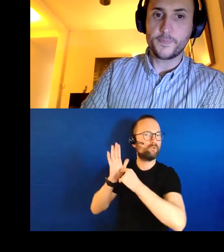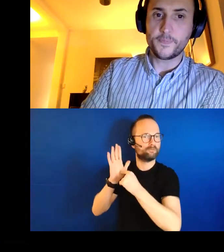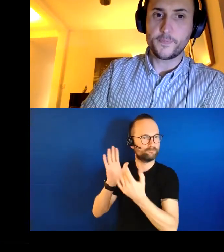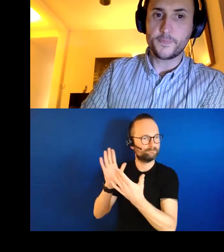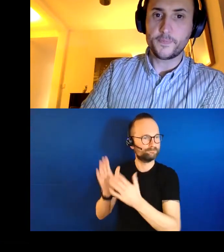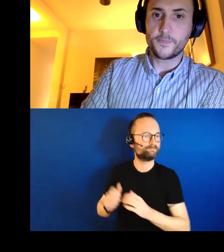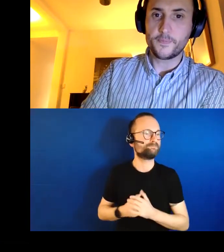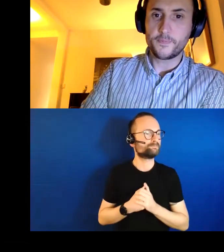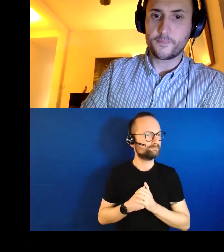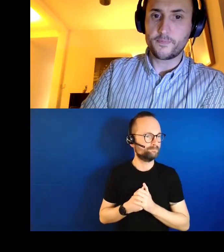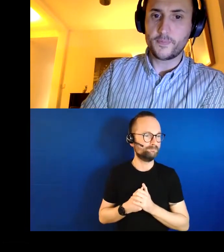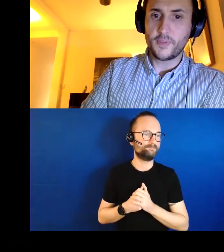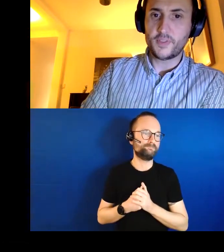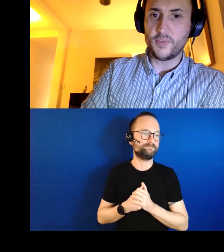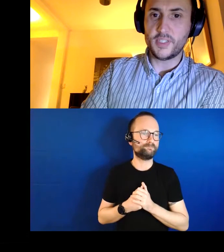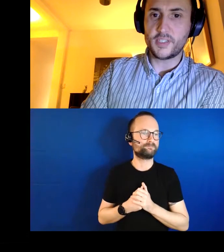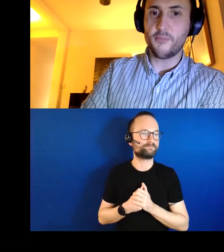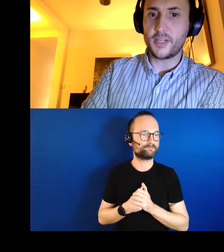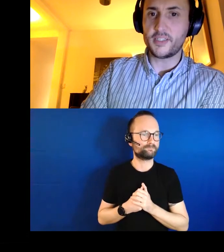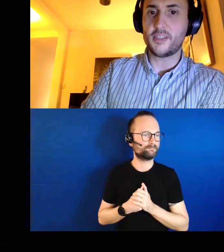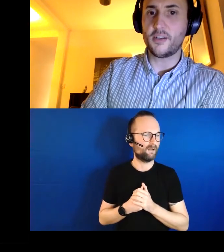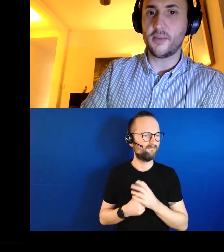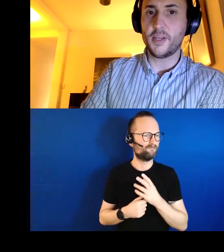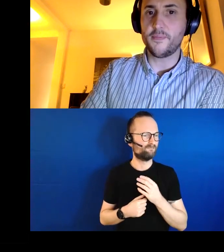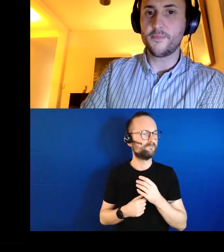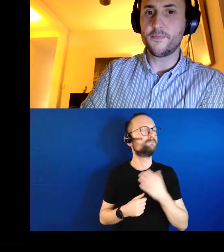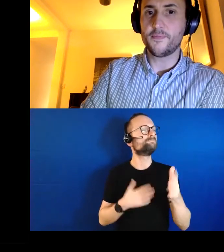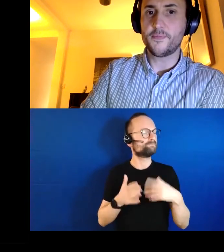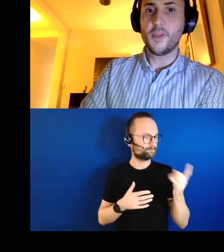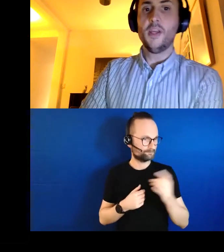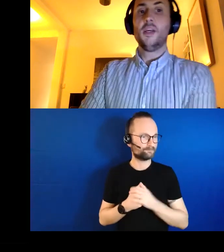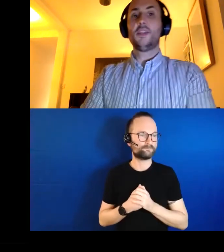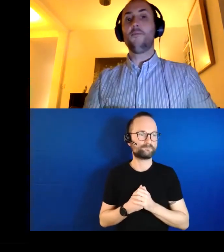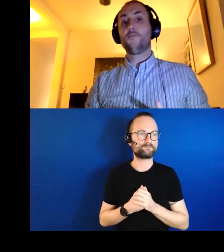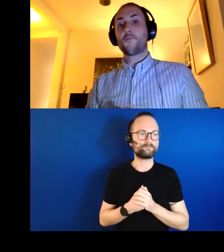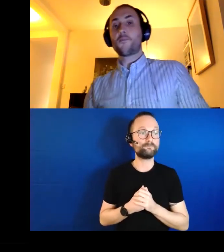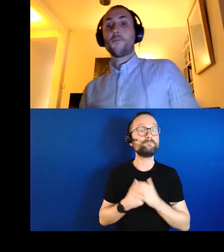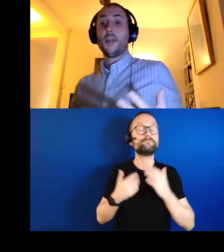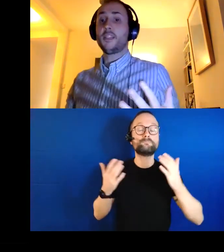assaulted and once you've ticked all those things, it will bring you on to the main bulk of the report.